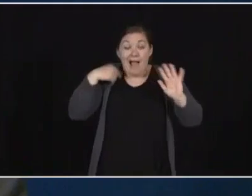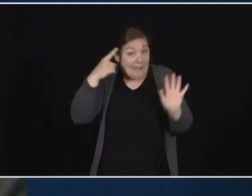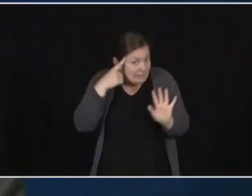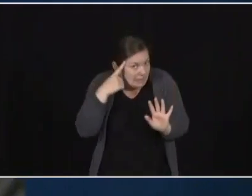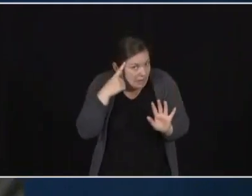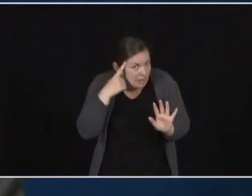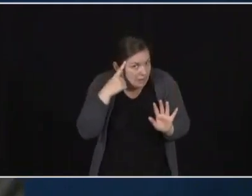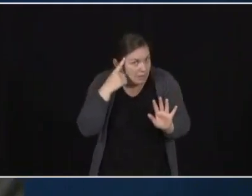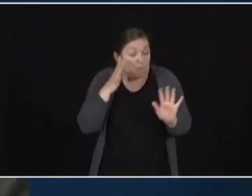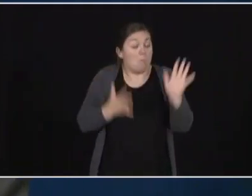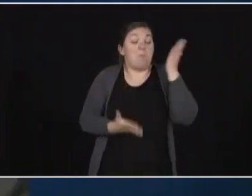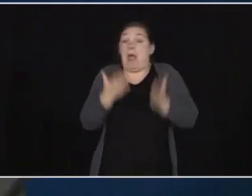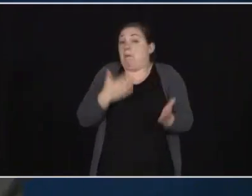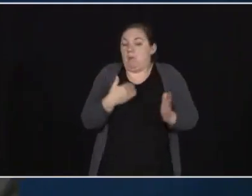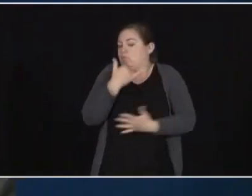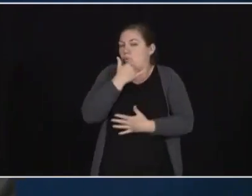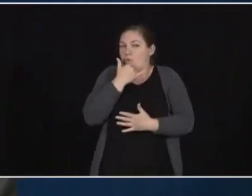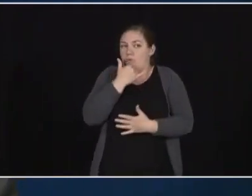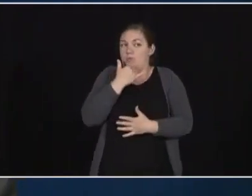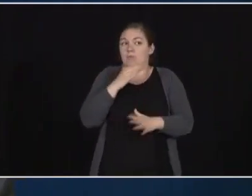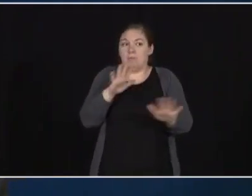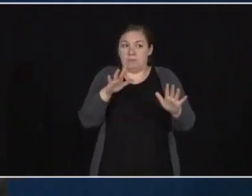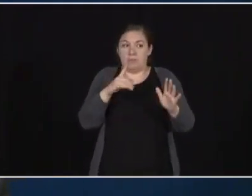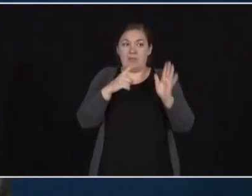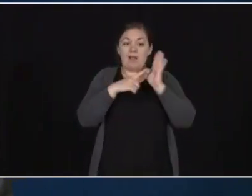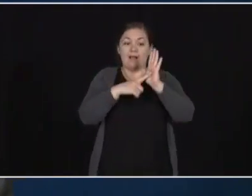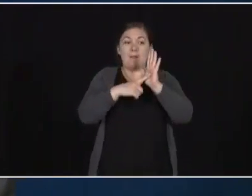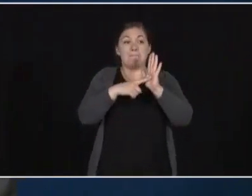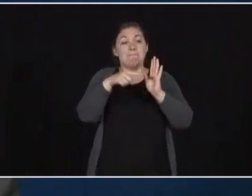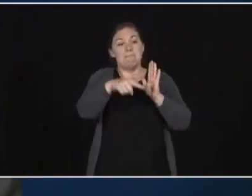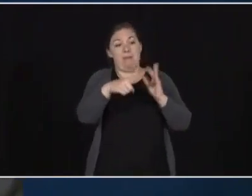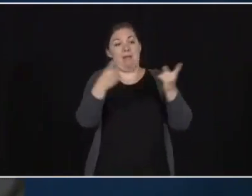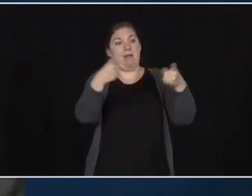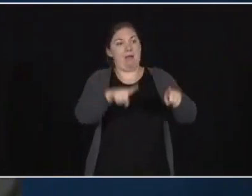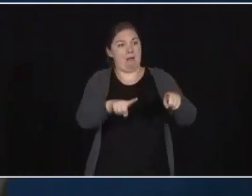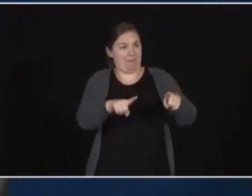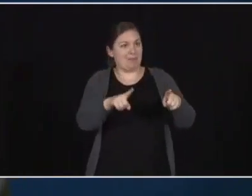that I may be wrong on that. But that is a